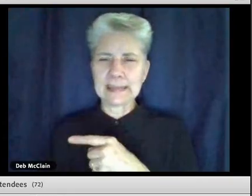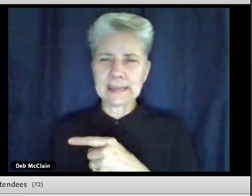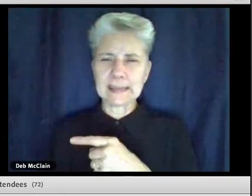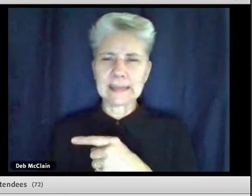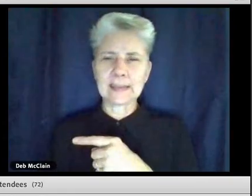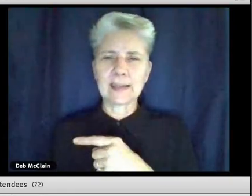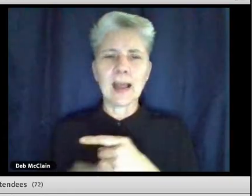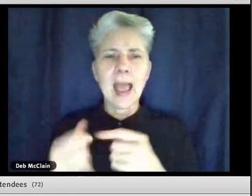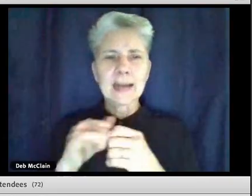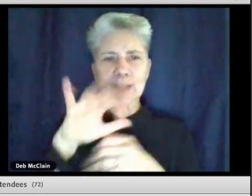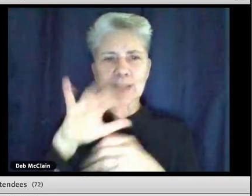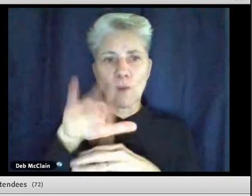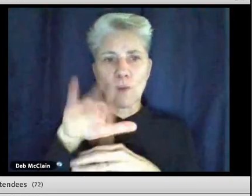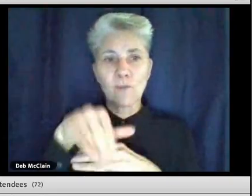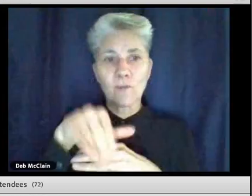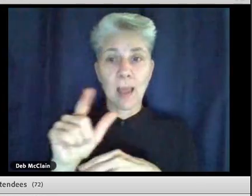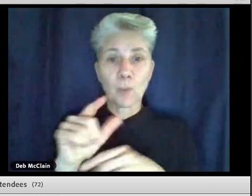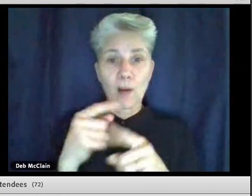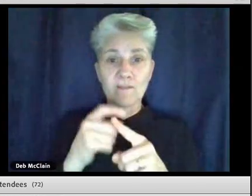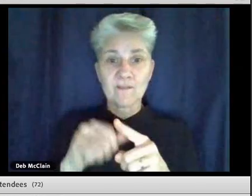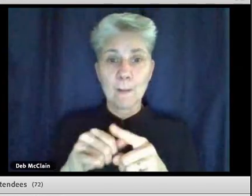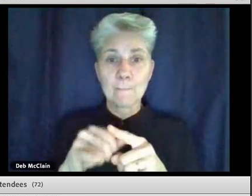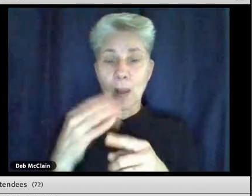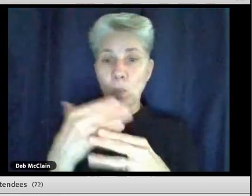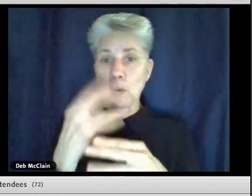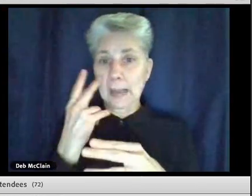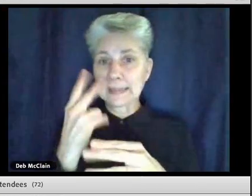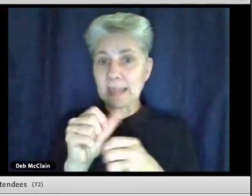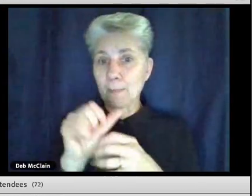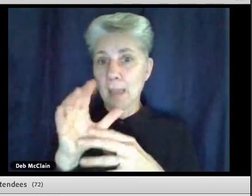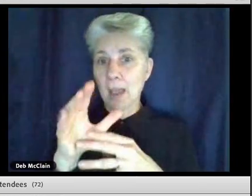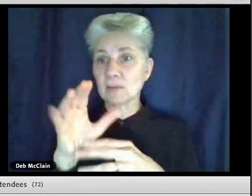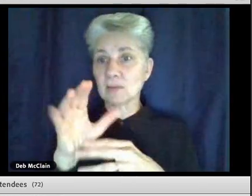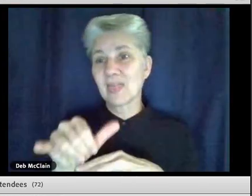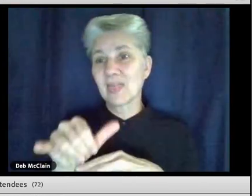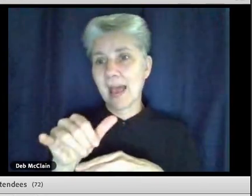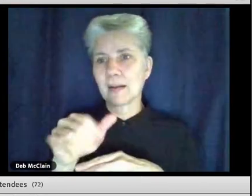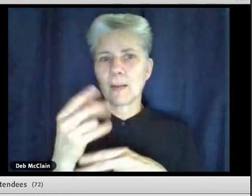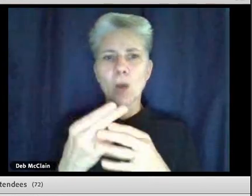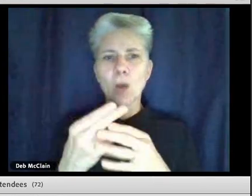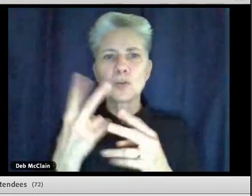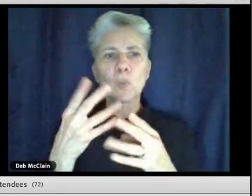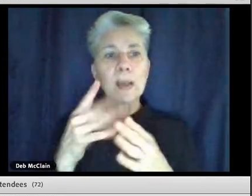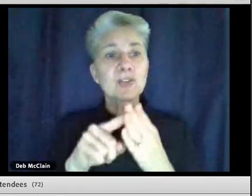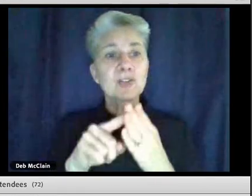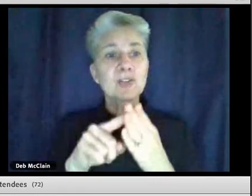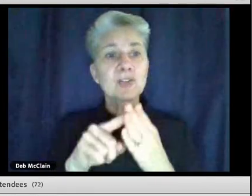on January 28th, 2014, and then this, that I had to spend the night in the library, and then from this, "From my window,